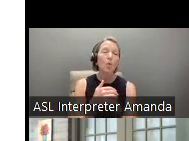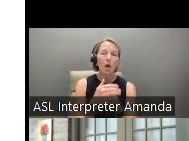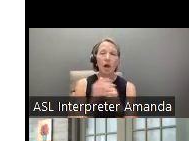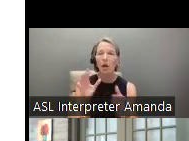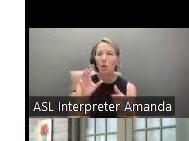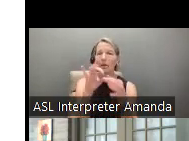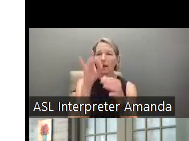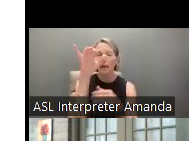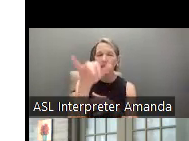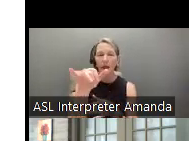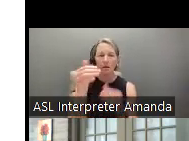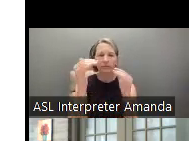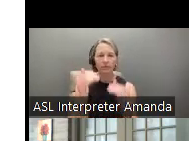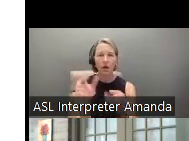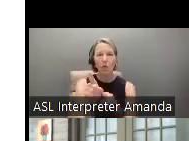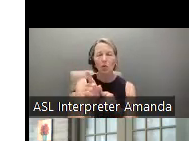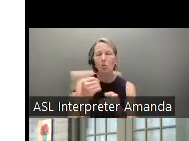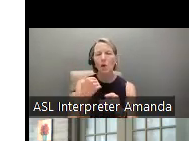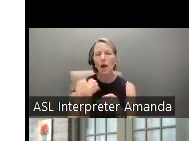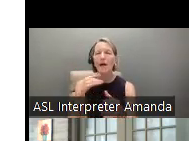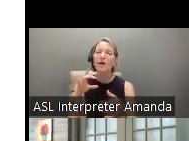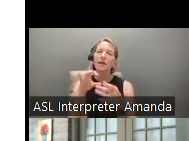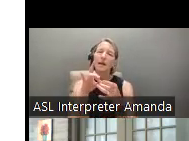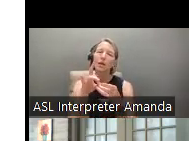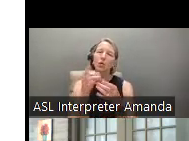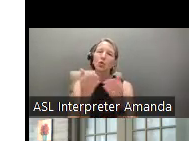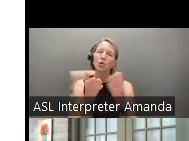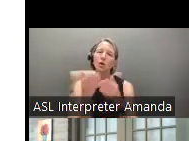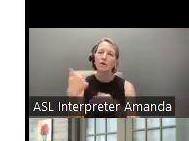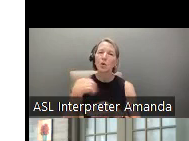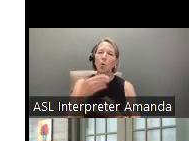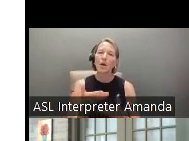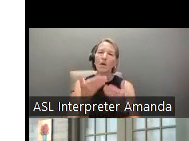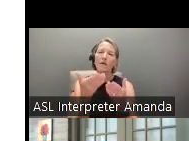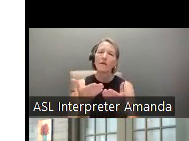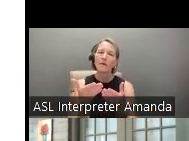and then also we have a link to what services we provide about the monitoring and review